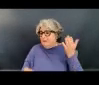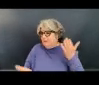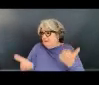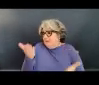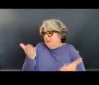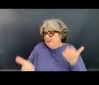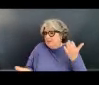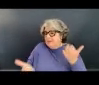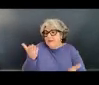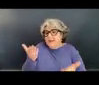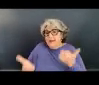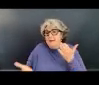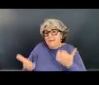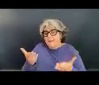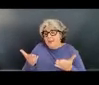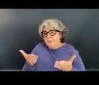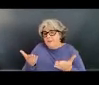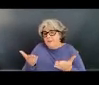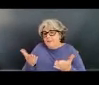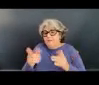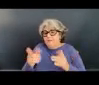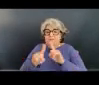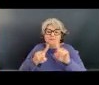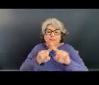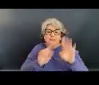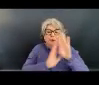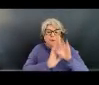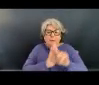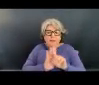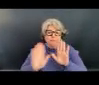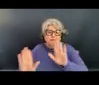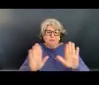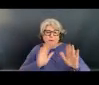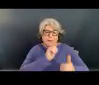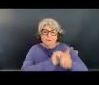different backgrounds than the majority of people you see. Right.